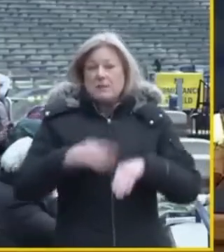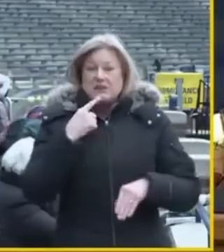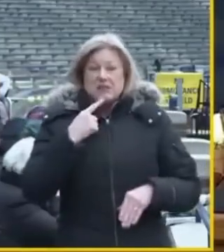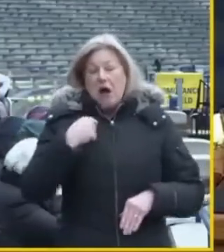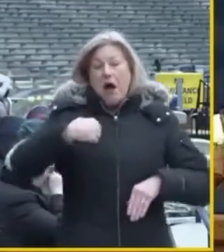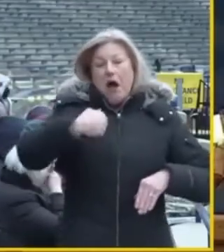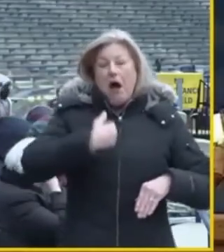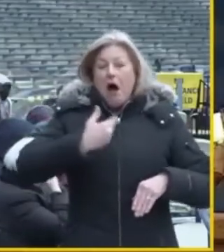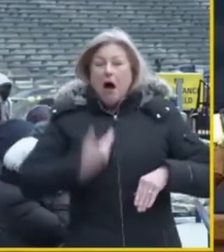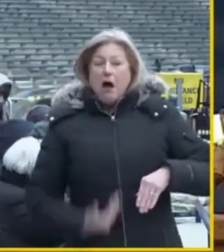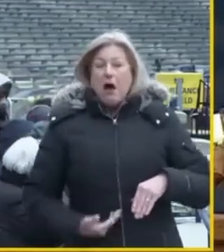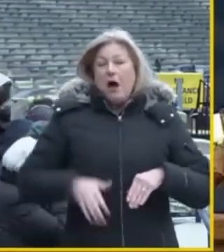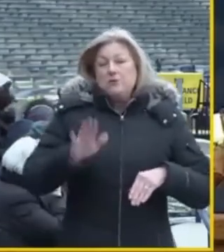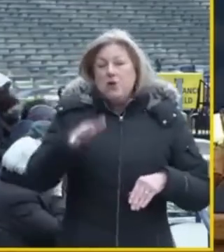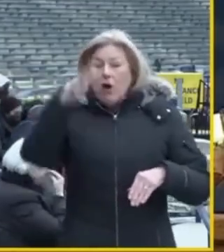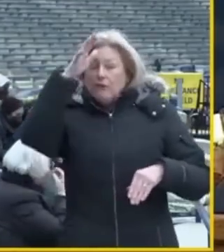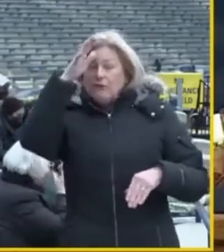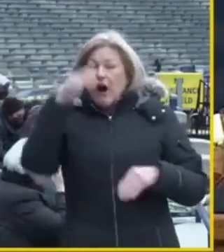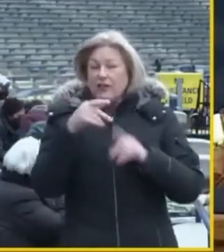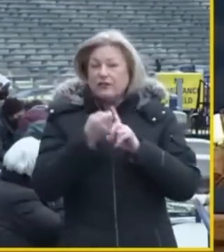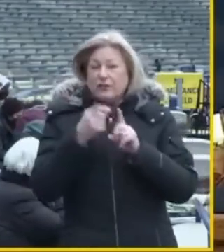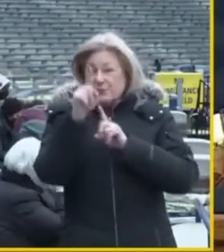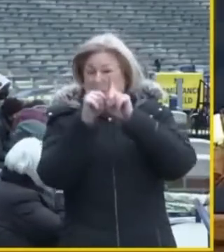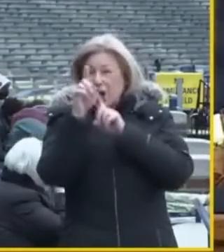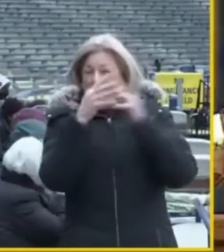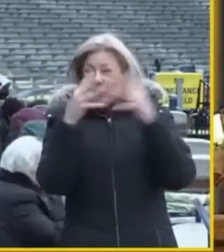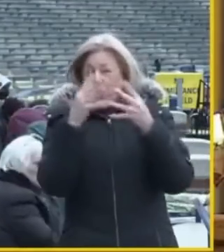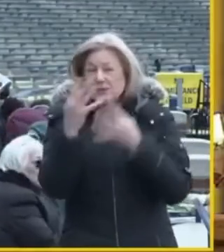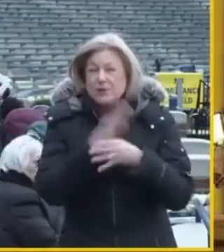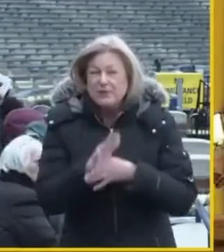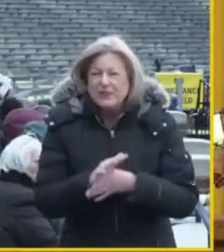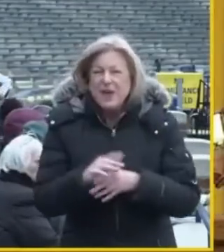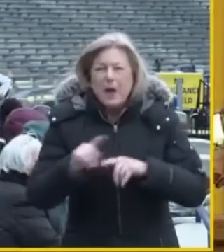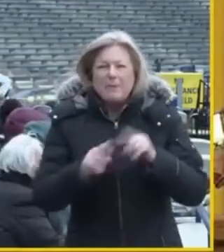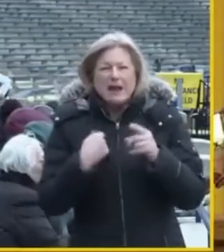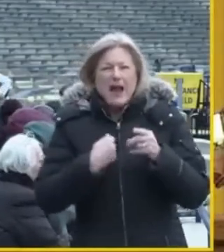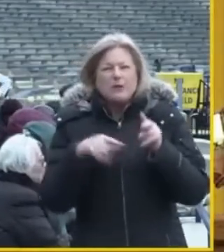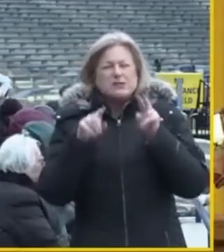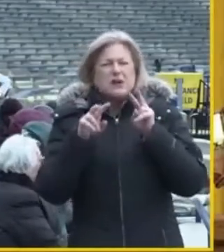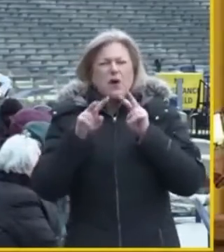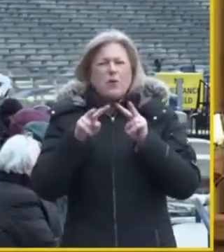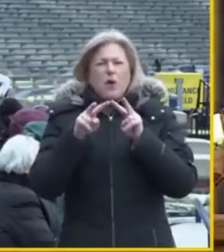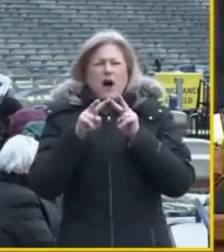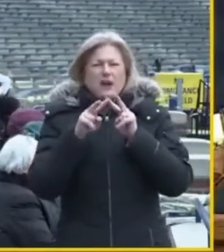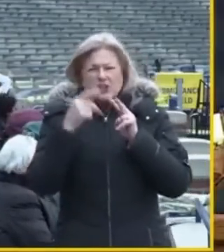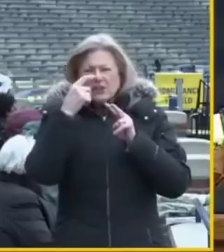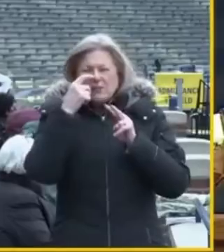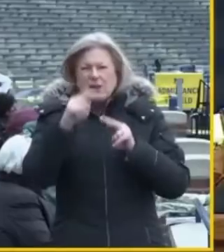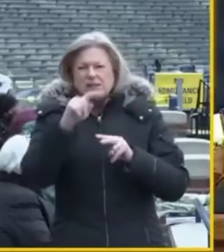Well, then I realized something as I was sitting one night watching Ukrainian President Zelenskyy on the news.